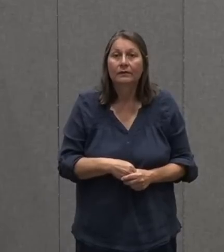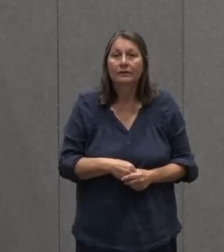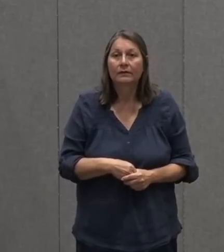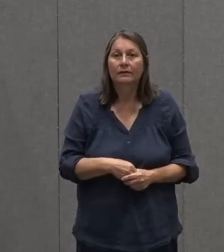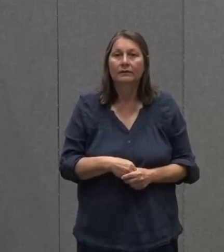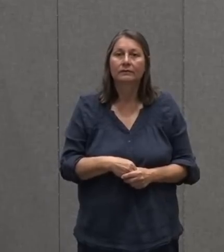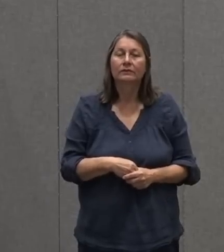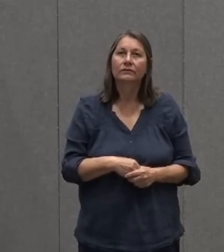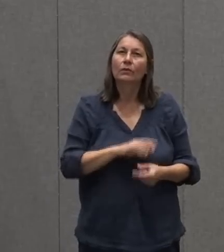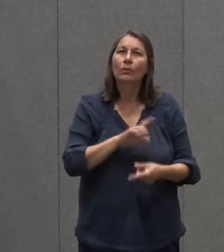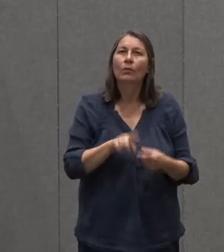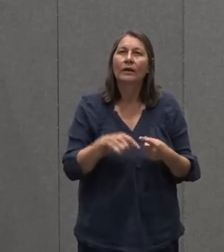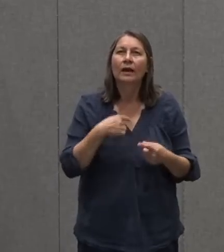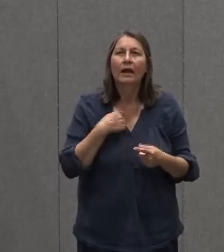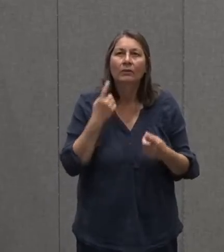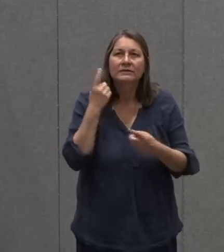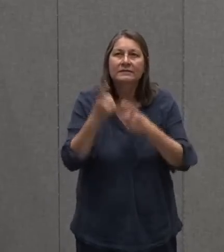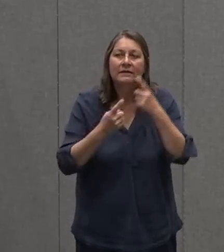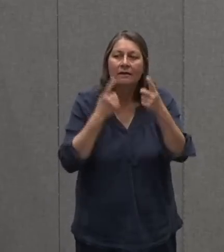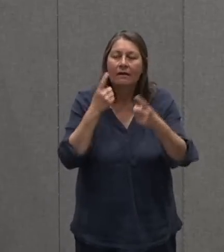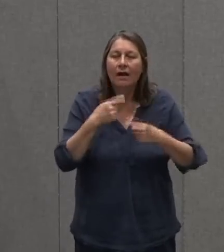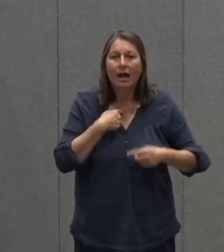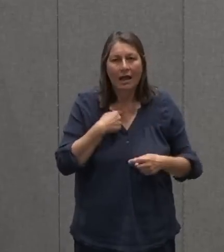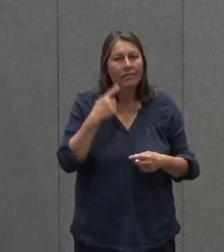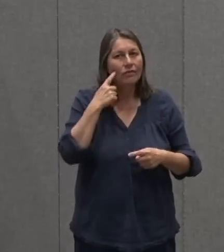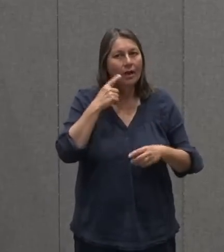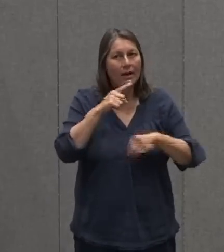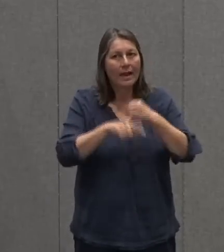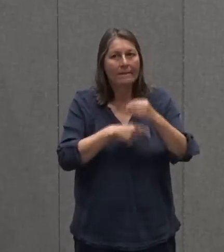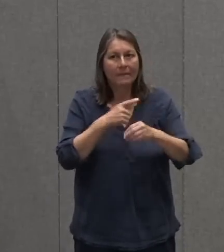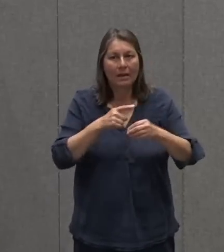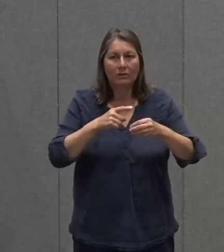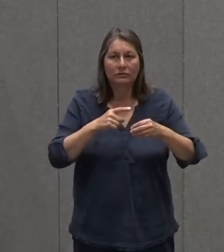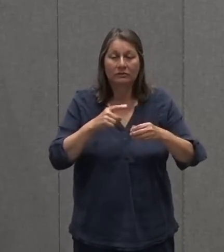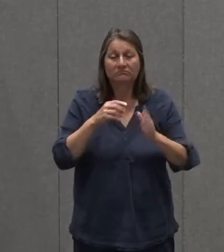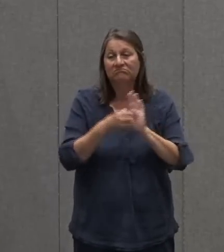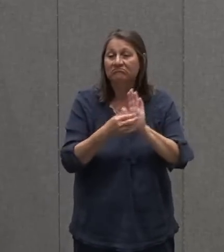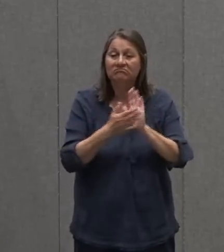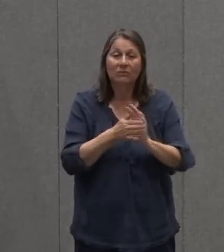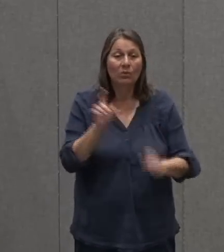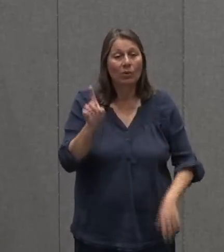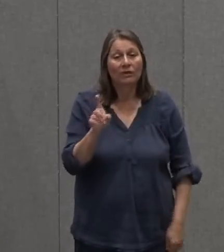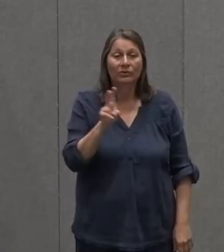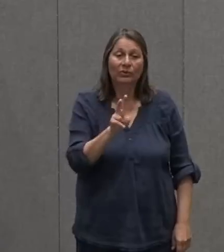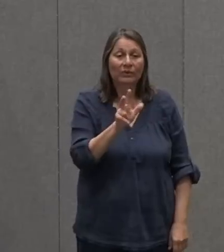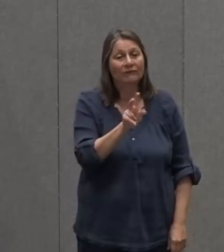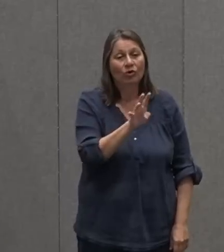I first thought about just doing that, just placing one, two, three, four, five, six randomly